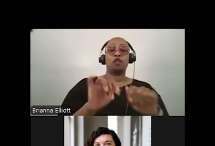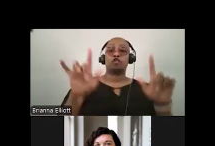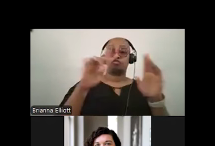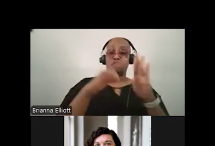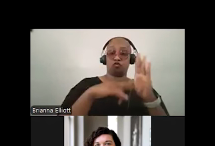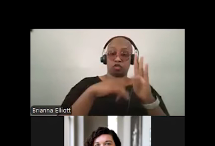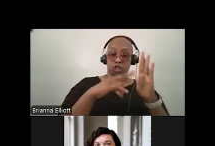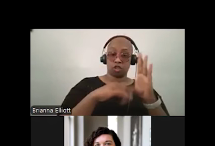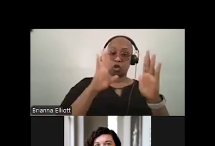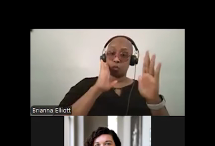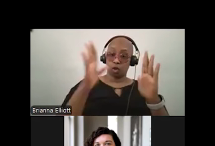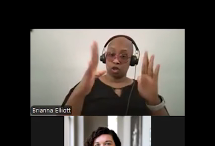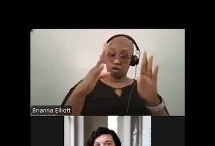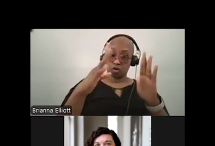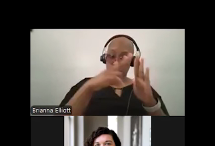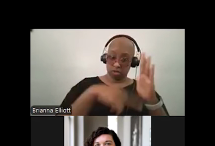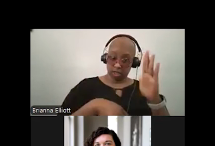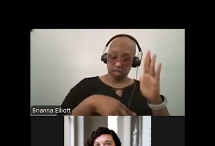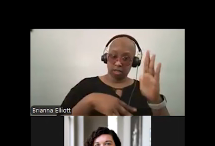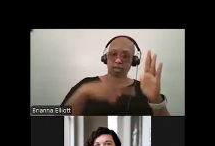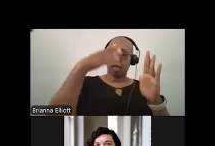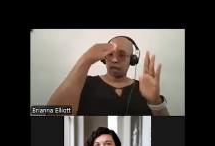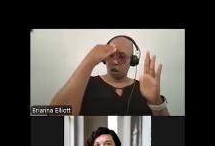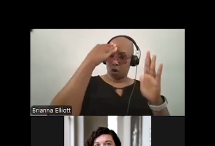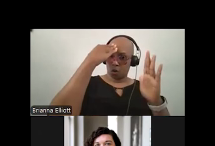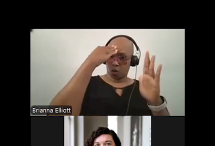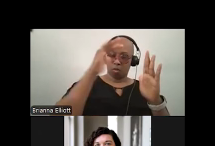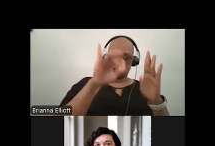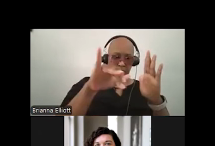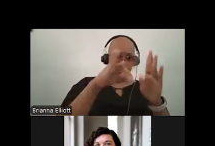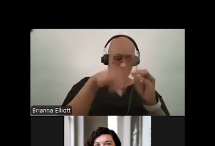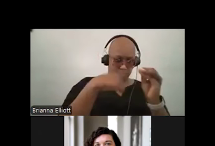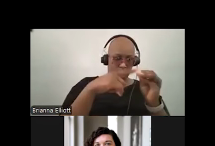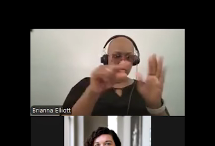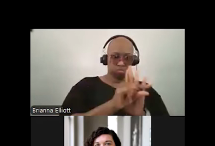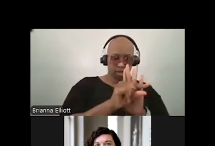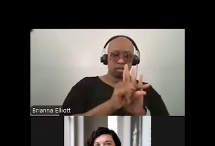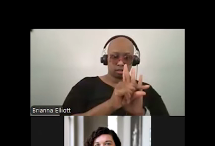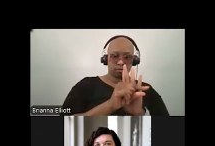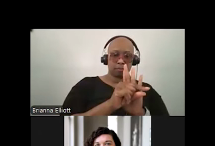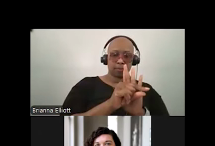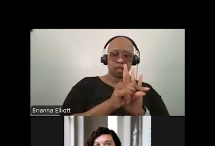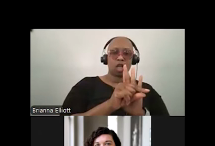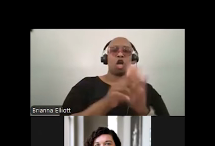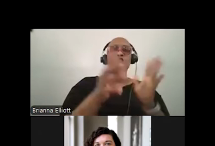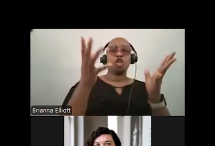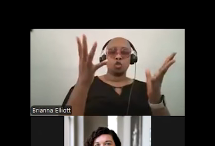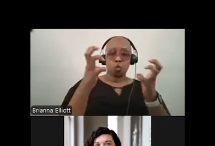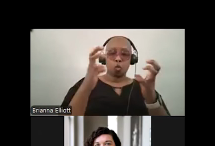that sheets about. Now another thing is you want to make sure your text is all visible within the